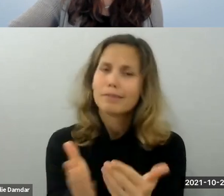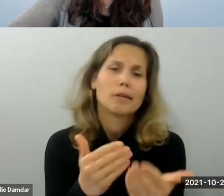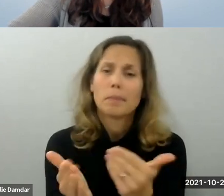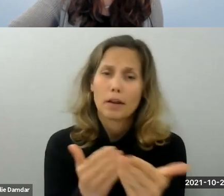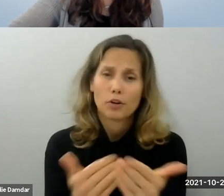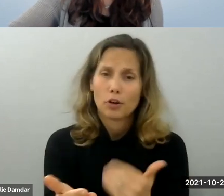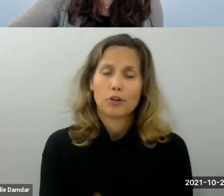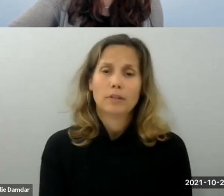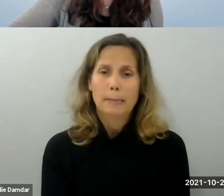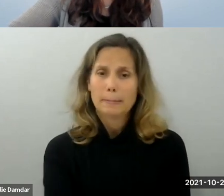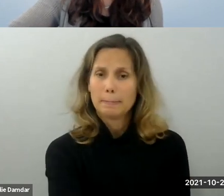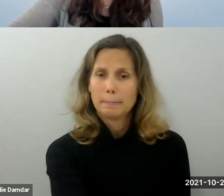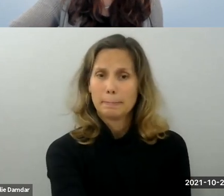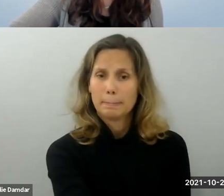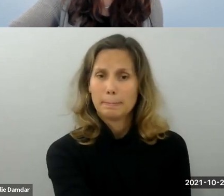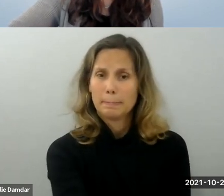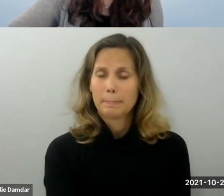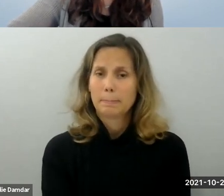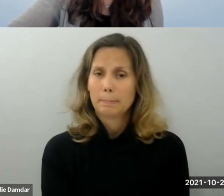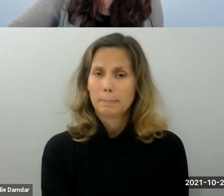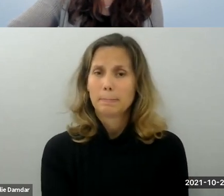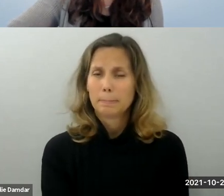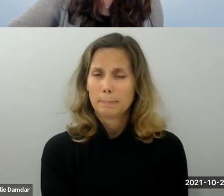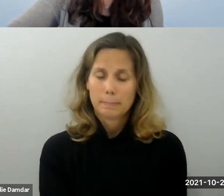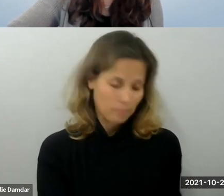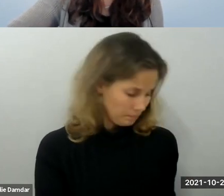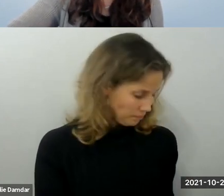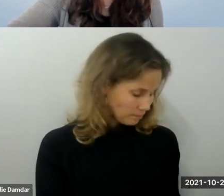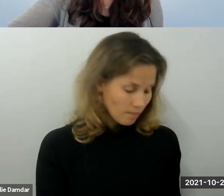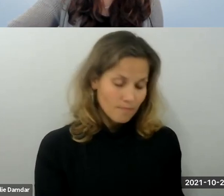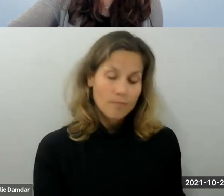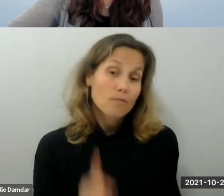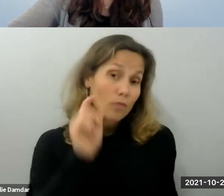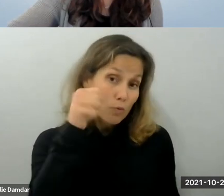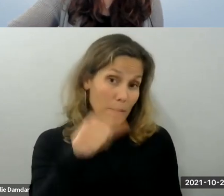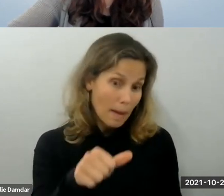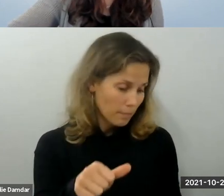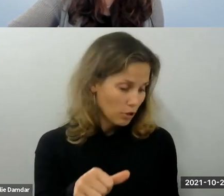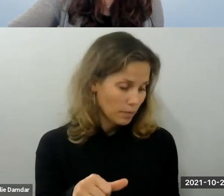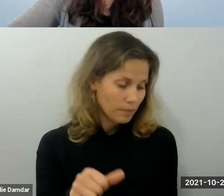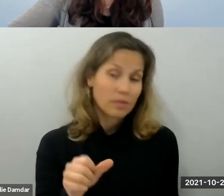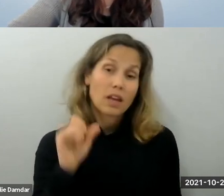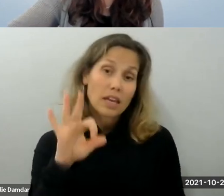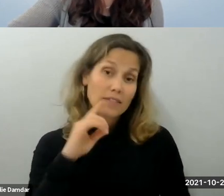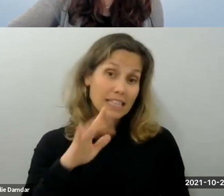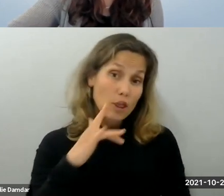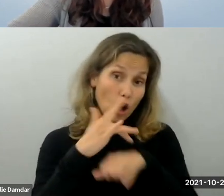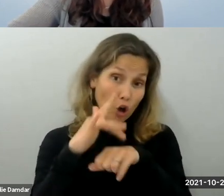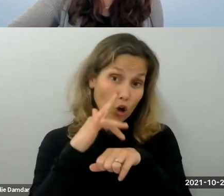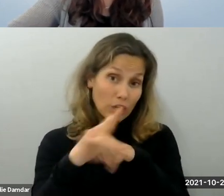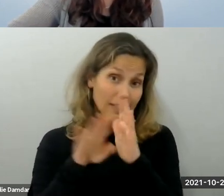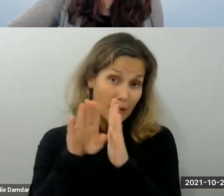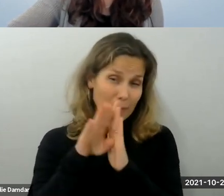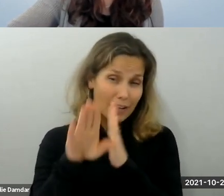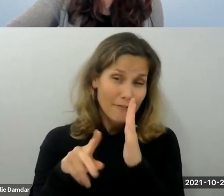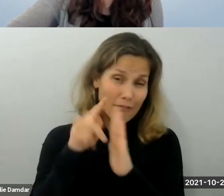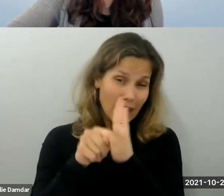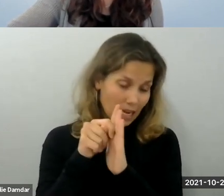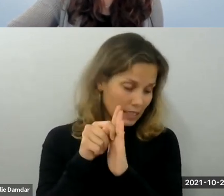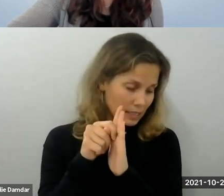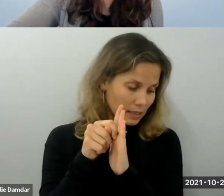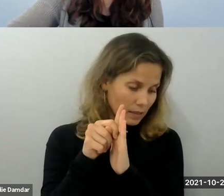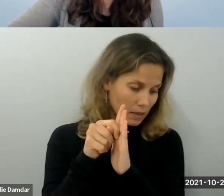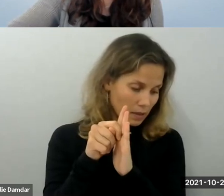Lisa Saldana (she/her/hers): keeping in mind that if it is in the in the early developmental phase, so if it's I mean my probably little even earlier in the efficacy phase.